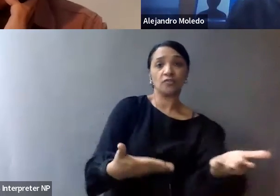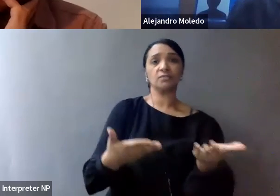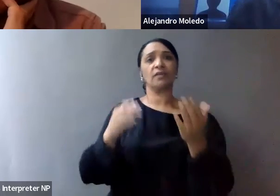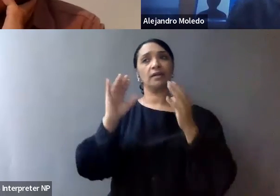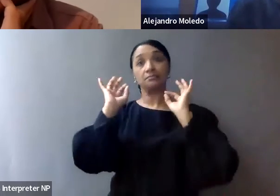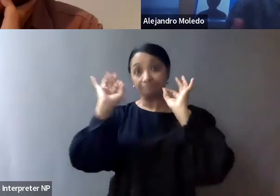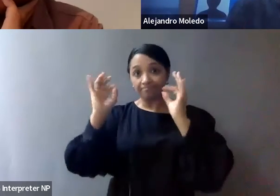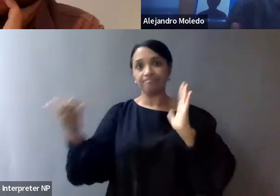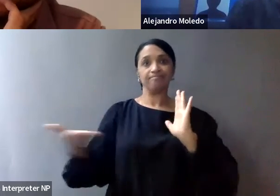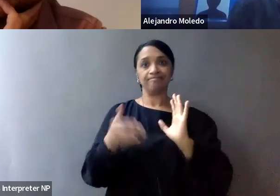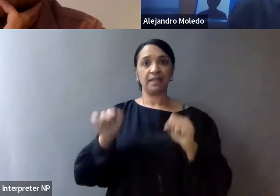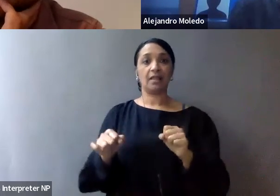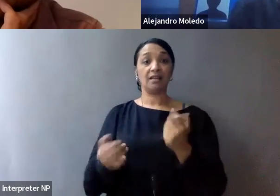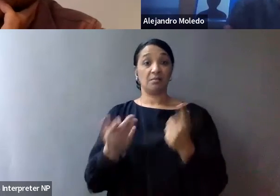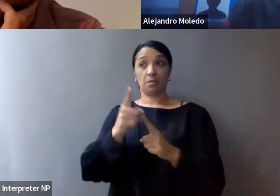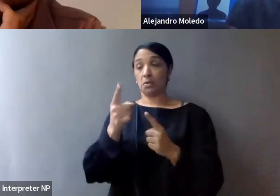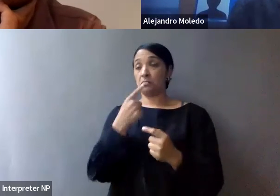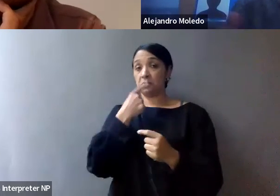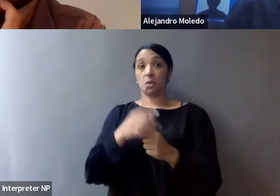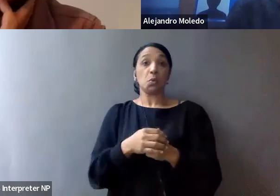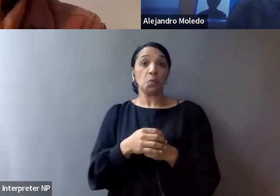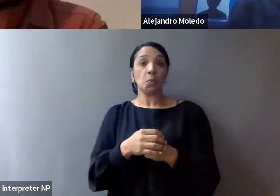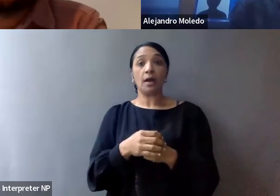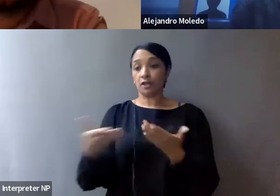If you come across a friendly service provider